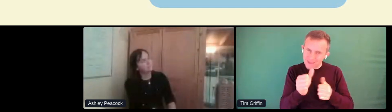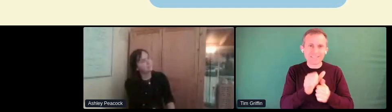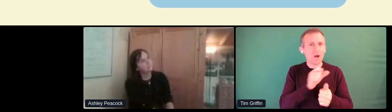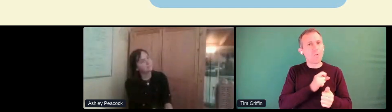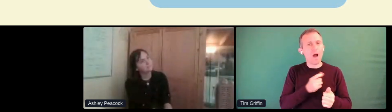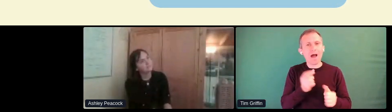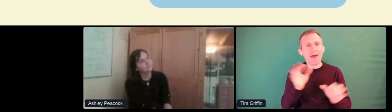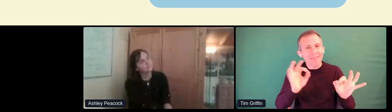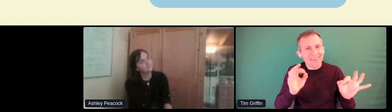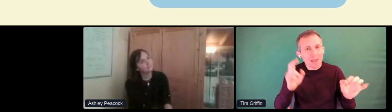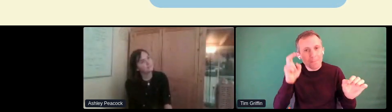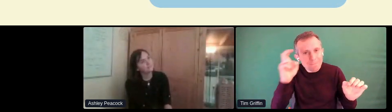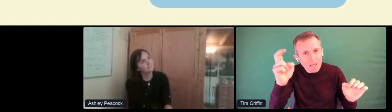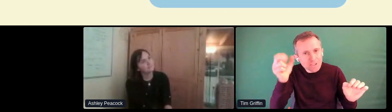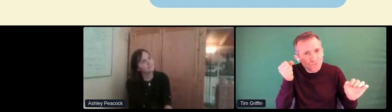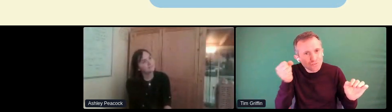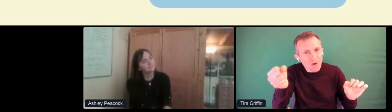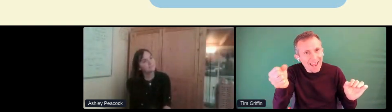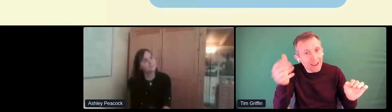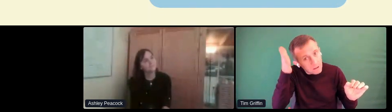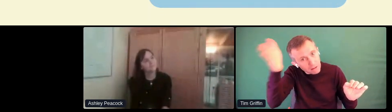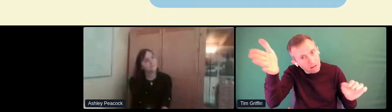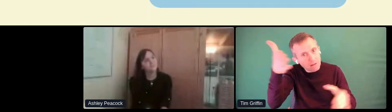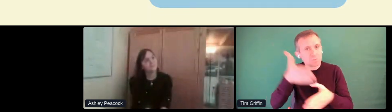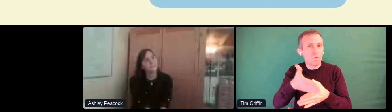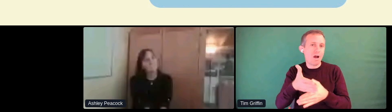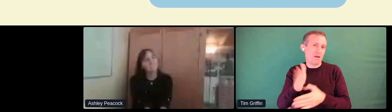allows me to work in the first place. But you're not like that, are you Ashley?